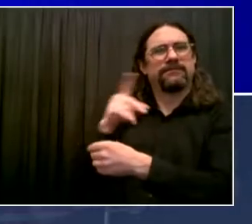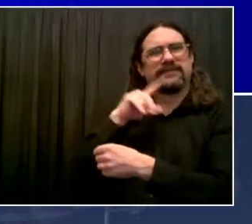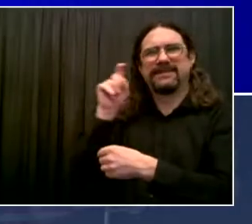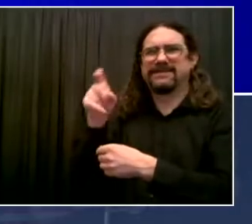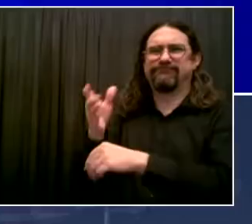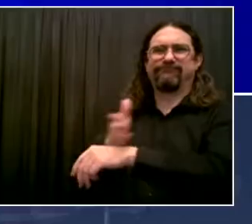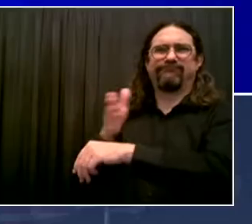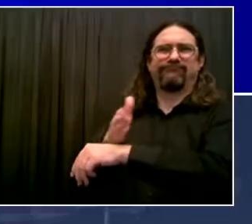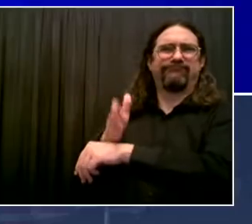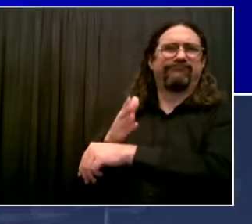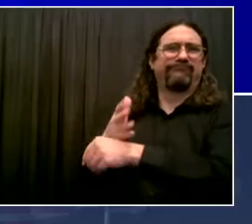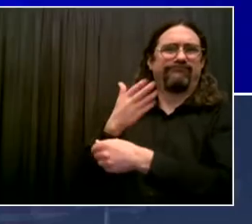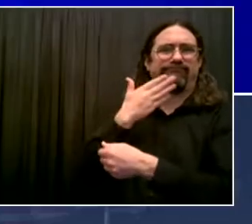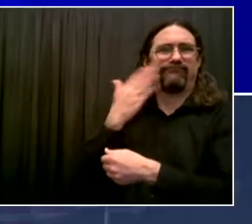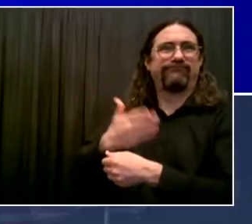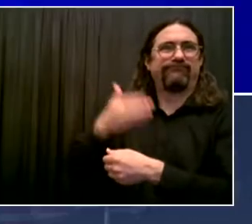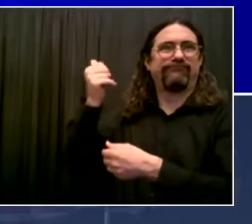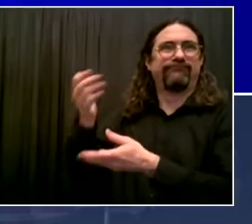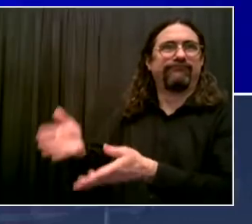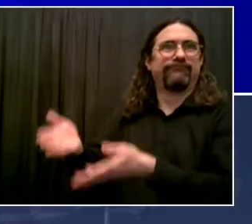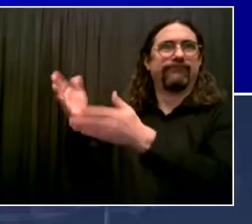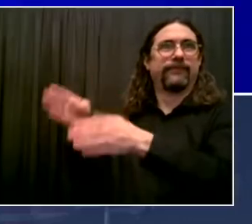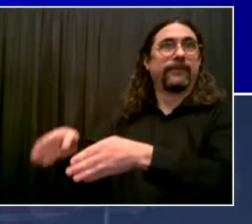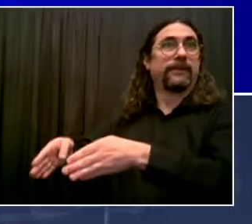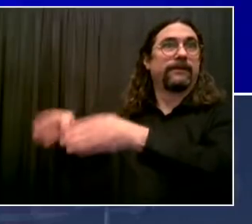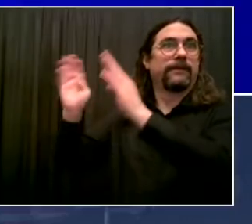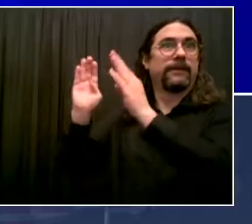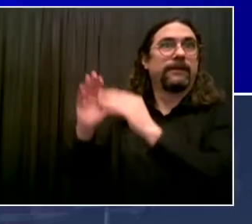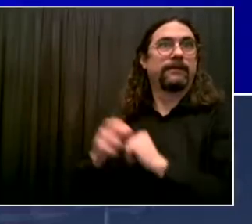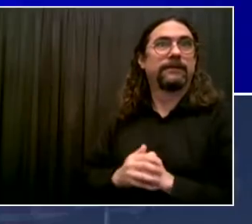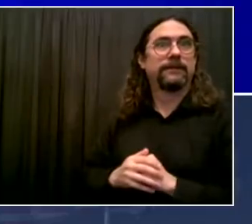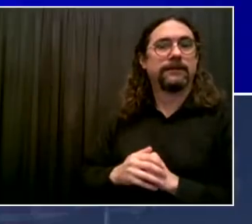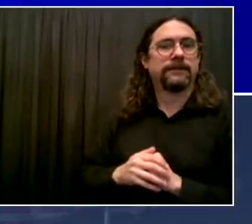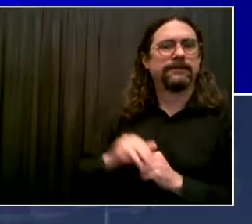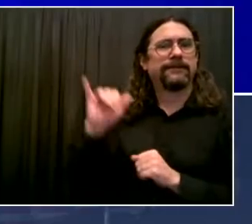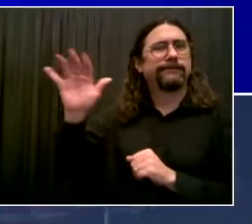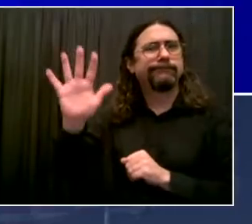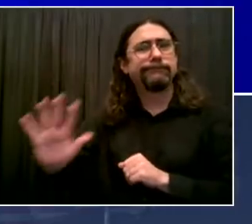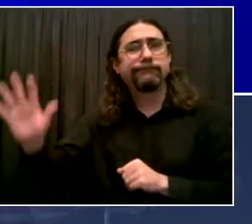AND SO ONCE AND FOR ALL, WE'LL